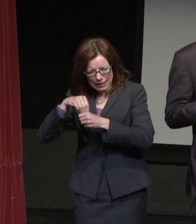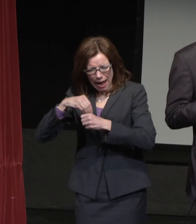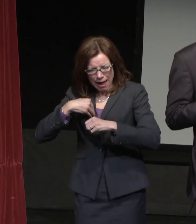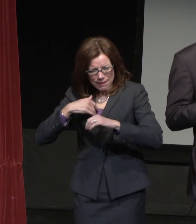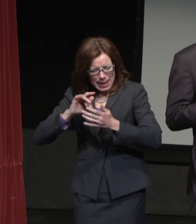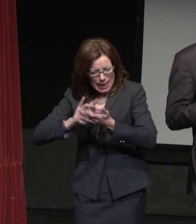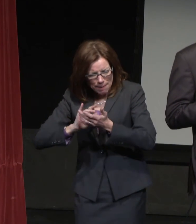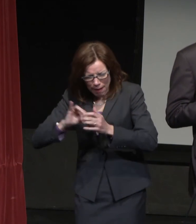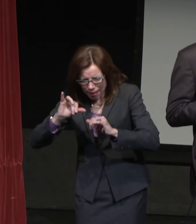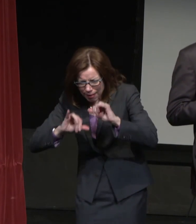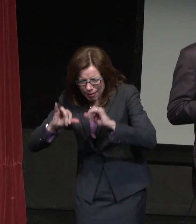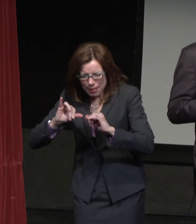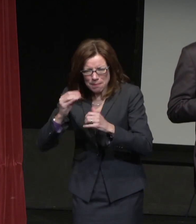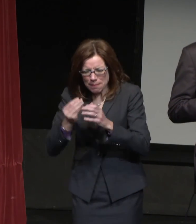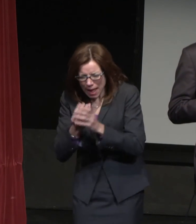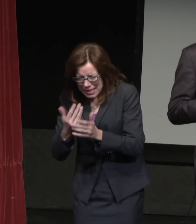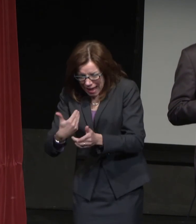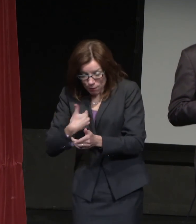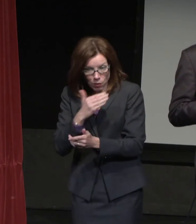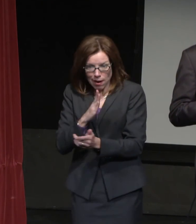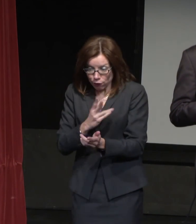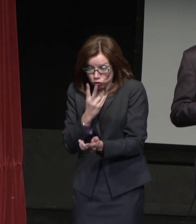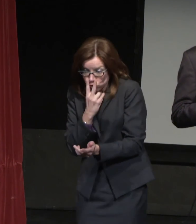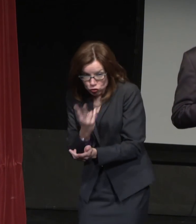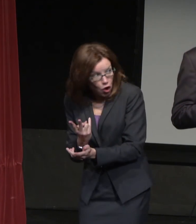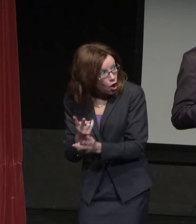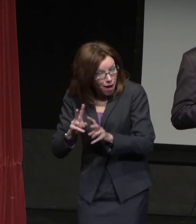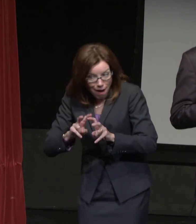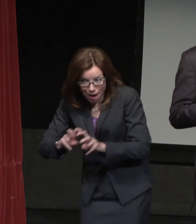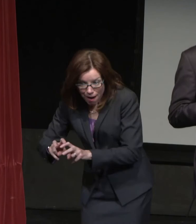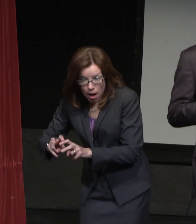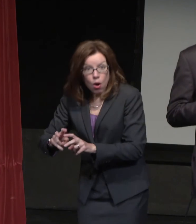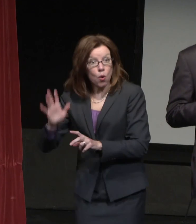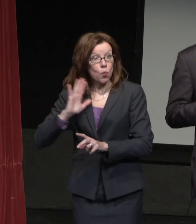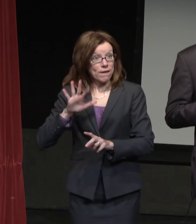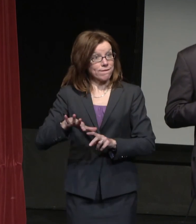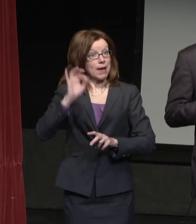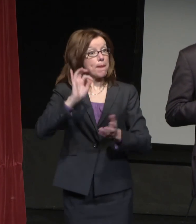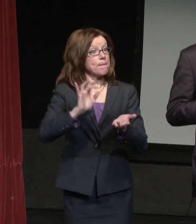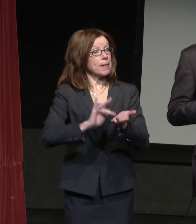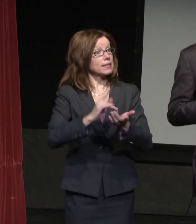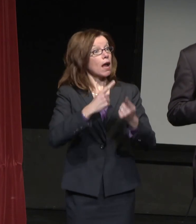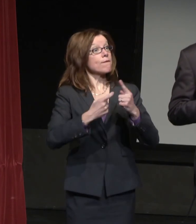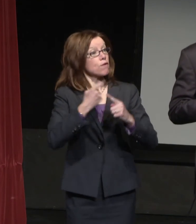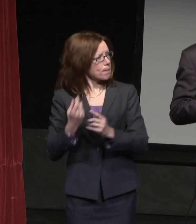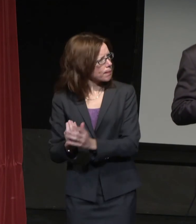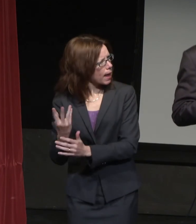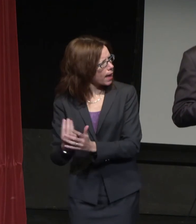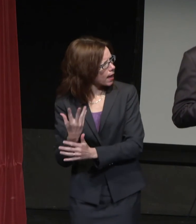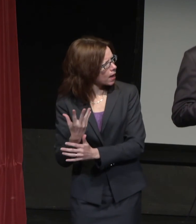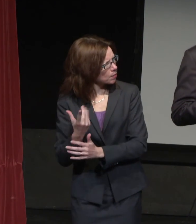of or never discovered and many of the things we have discovered have come from there. But if we're killing off all of this biodiversity,